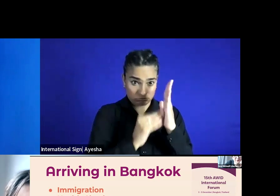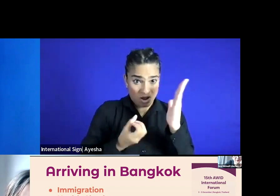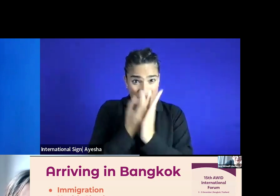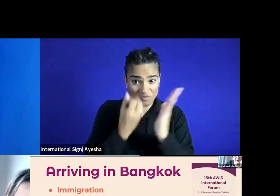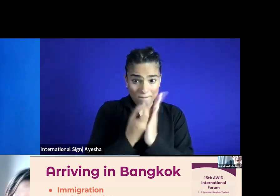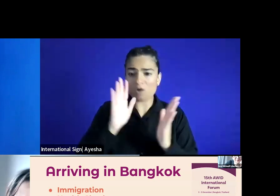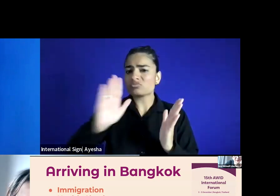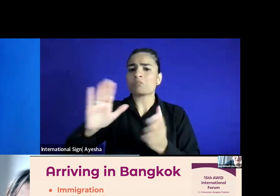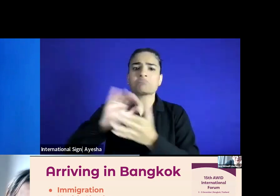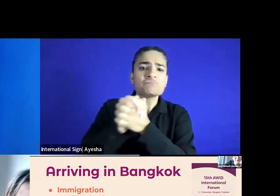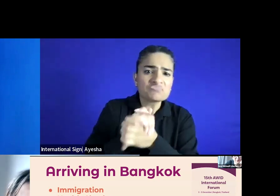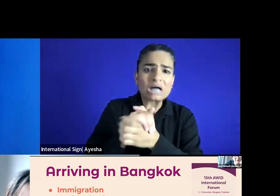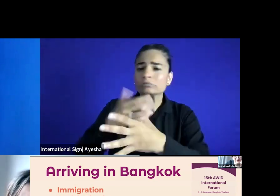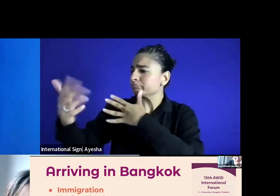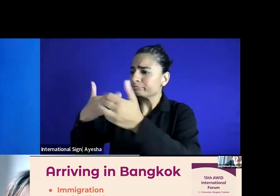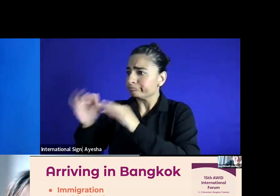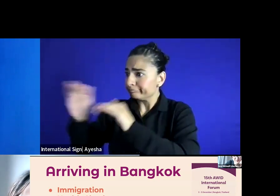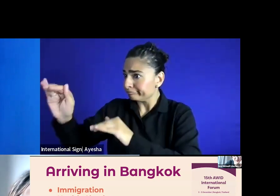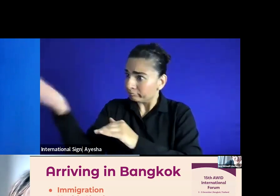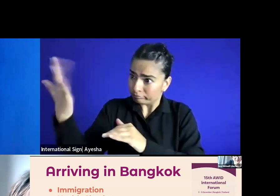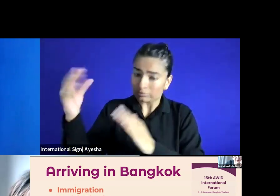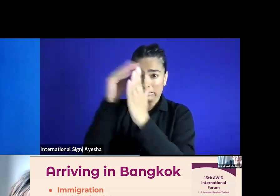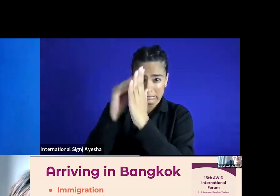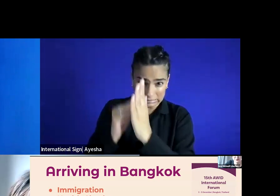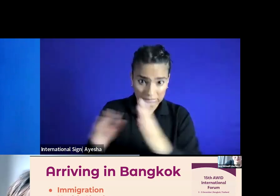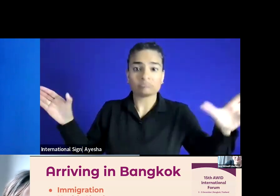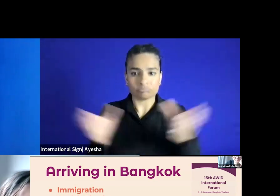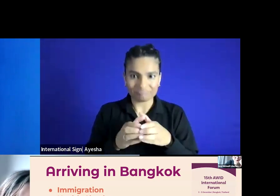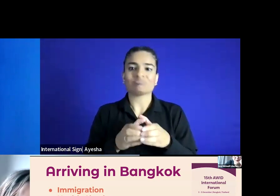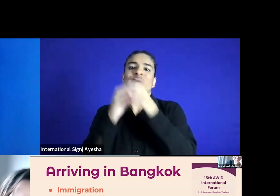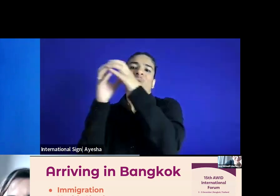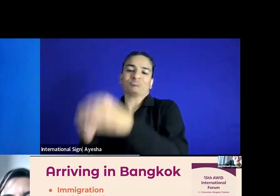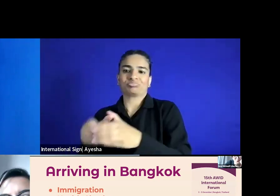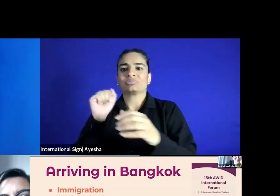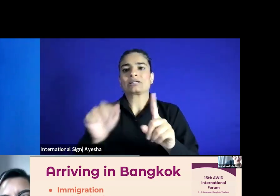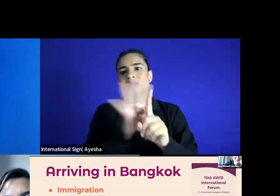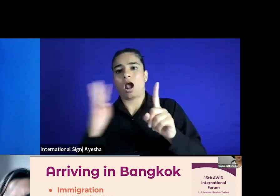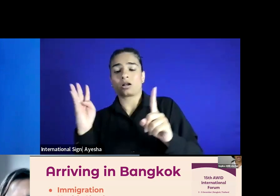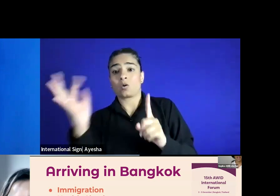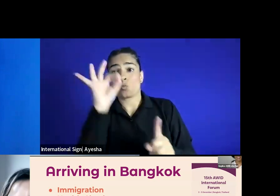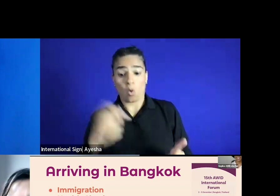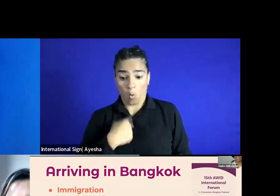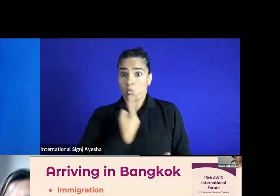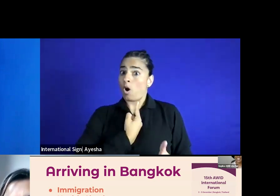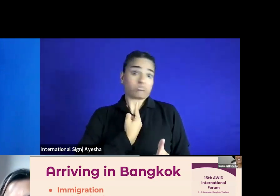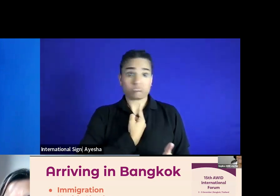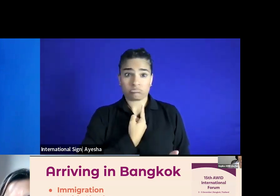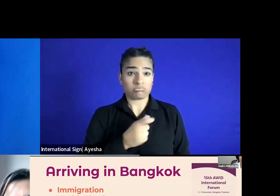so that, they can go through the fast track because it's, it's fun for them. For you. Yeah.